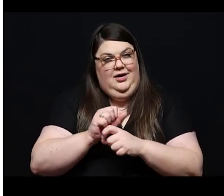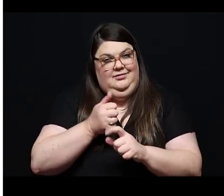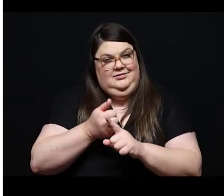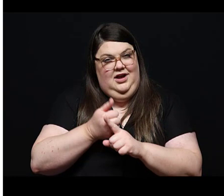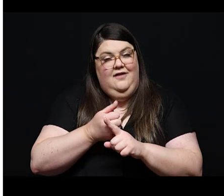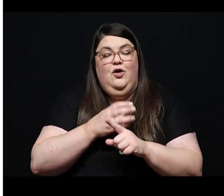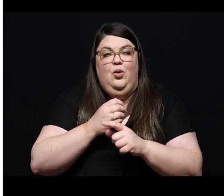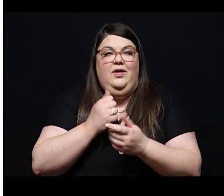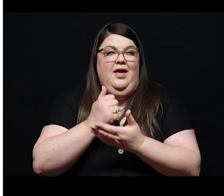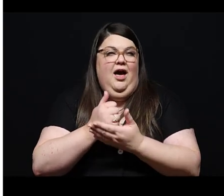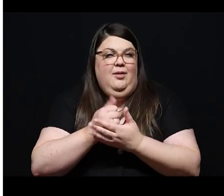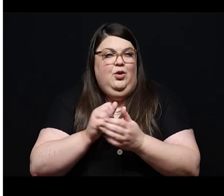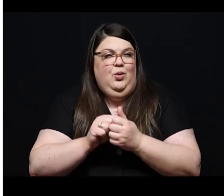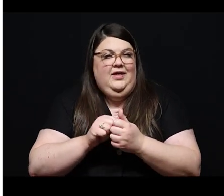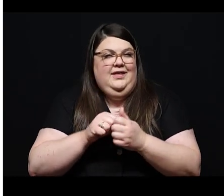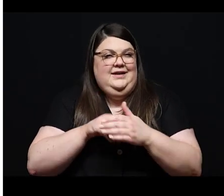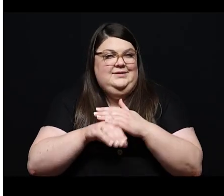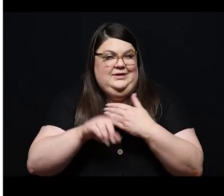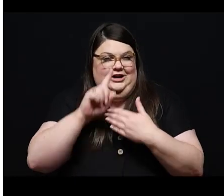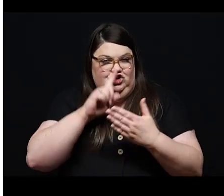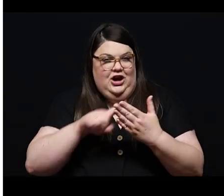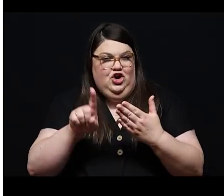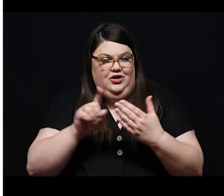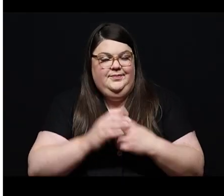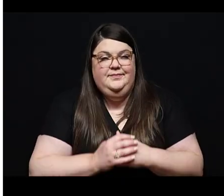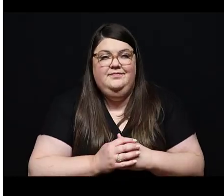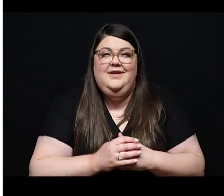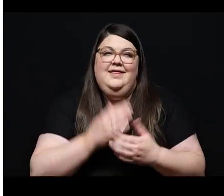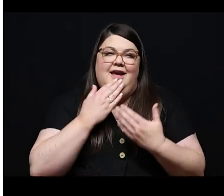Thank you for taking the time to learn how to improve the accessibility of